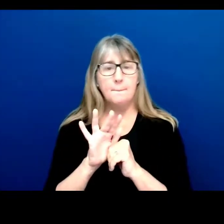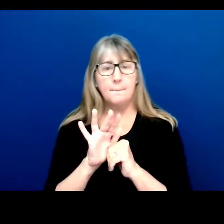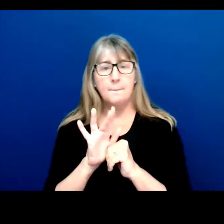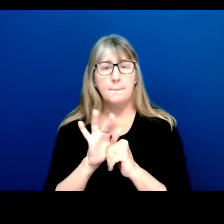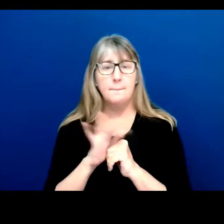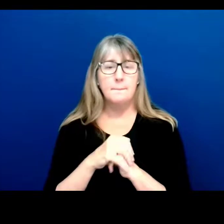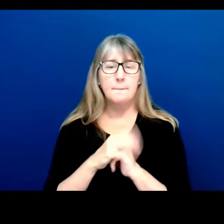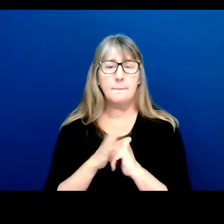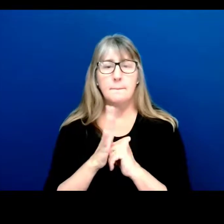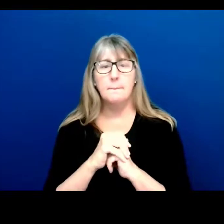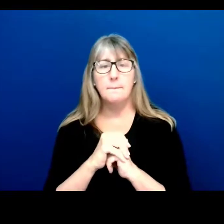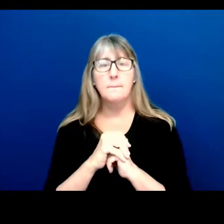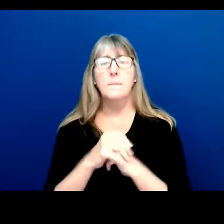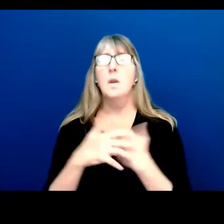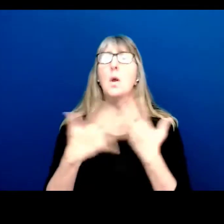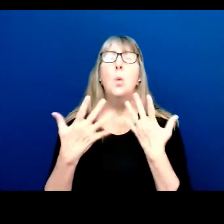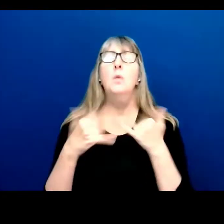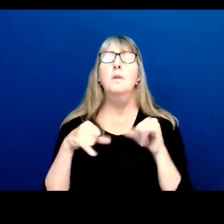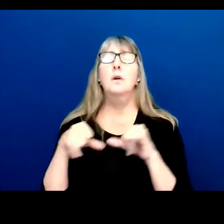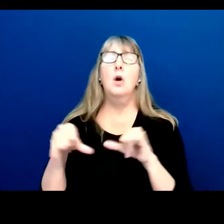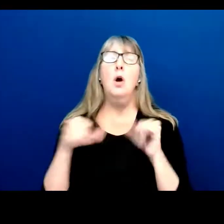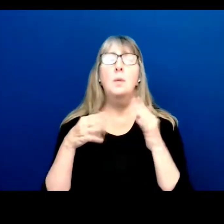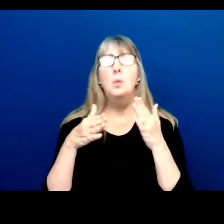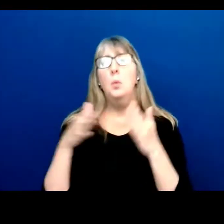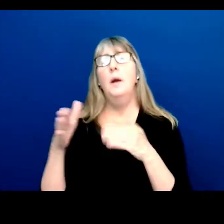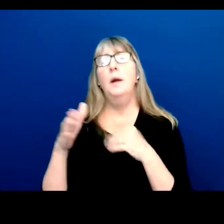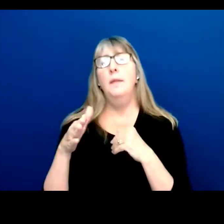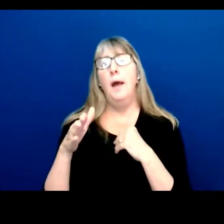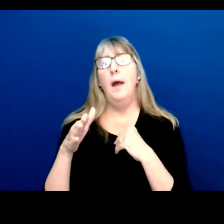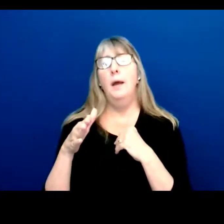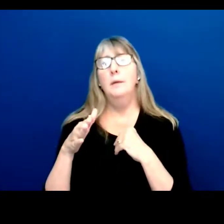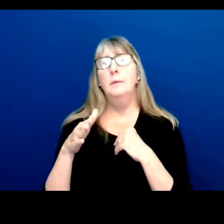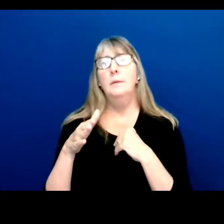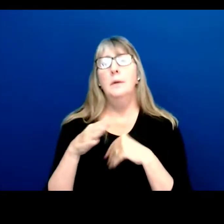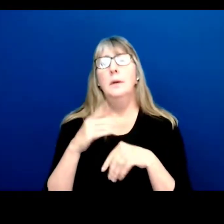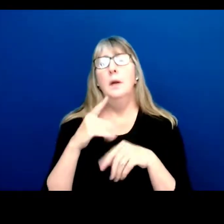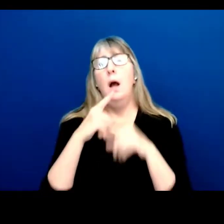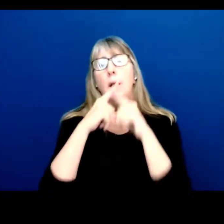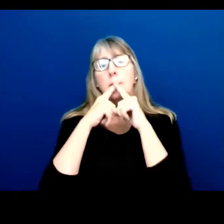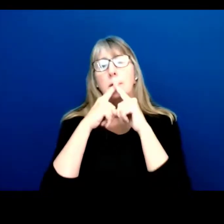"What is a common way that undisclosed SFIs are discovered?"